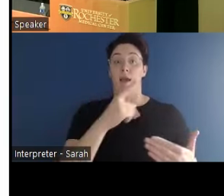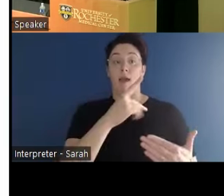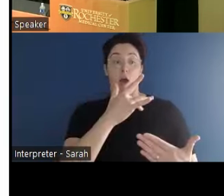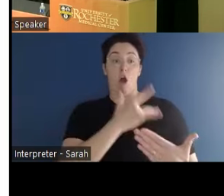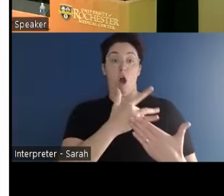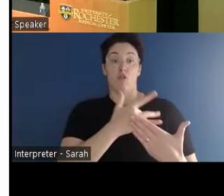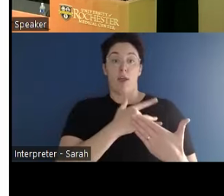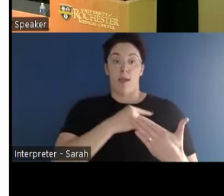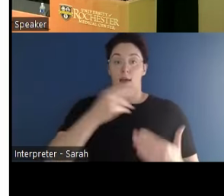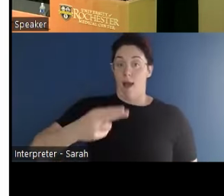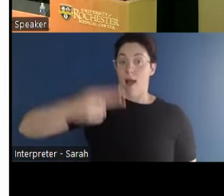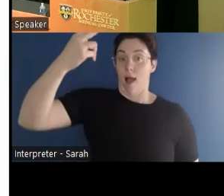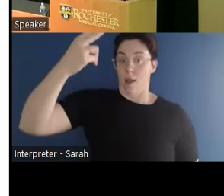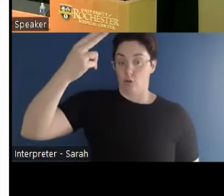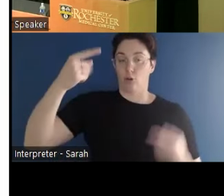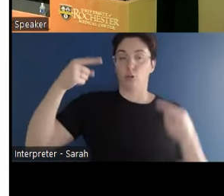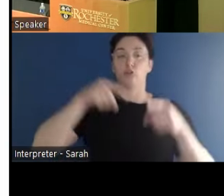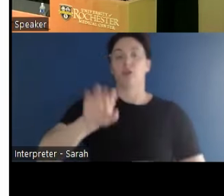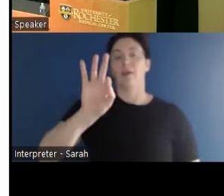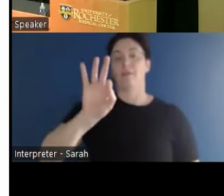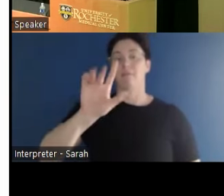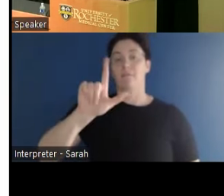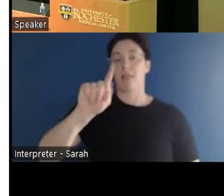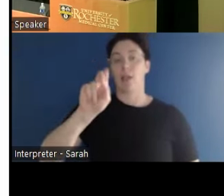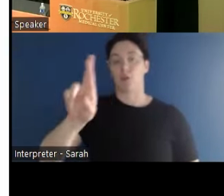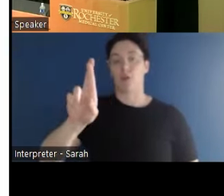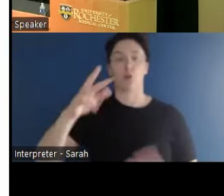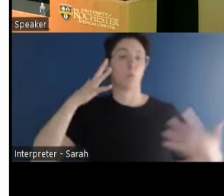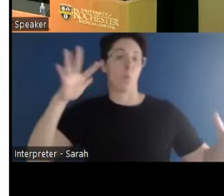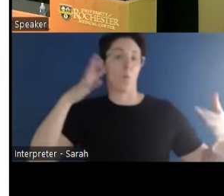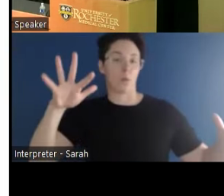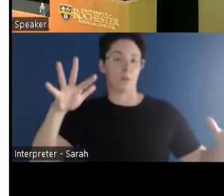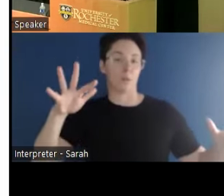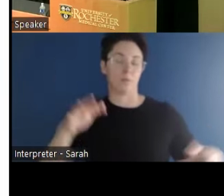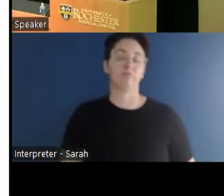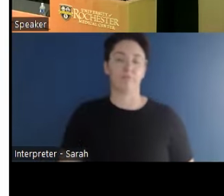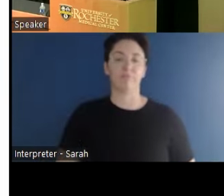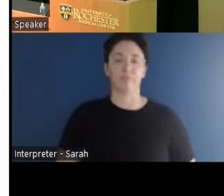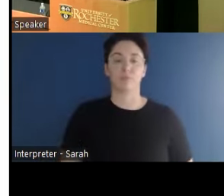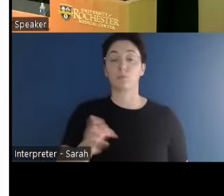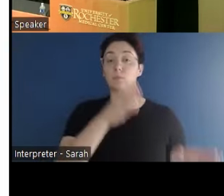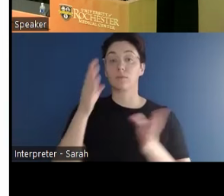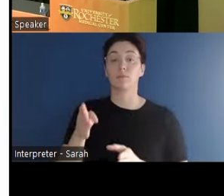task with social background noise being related to lower social motivation and finally the third